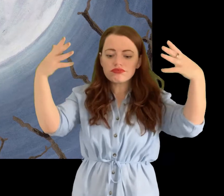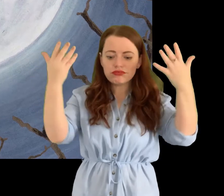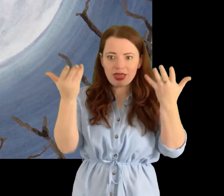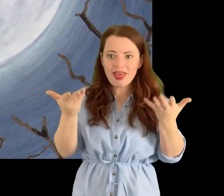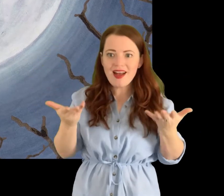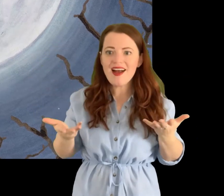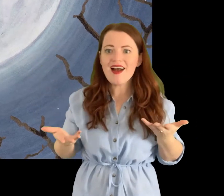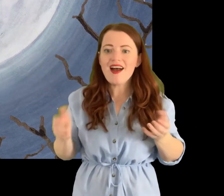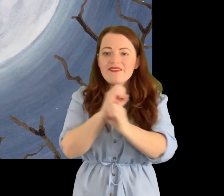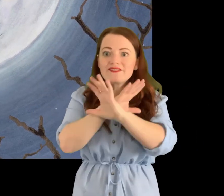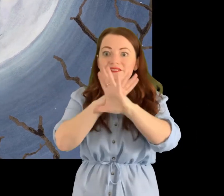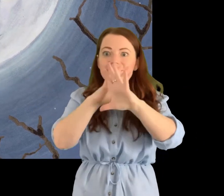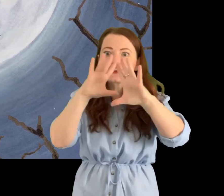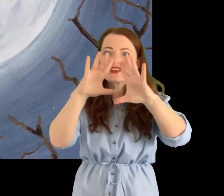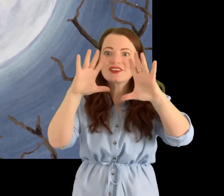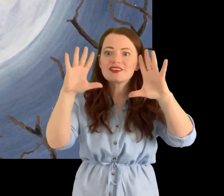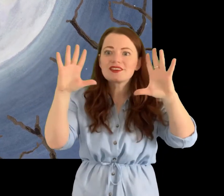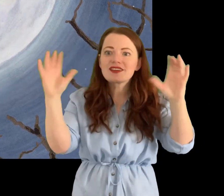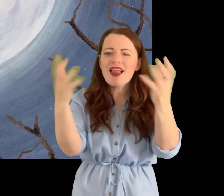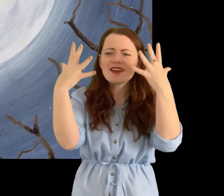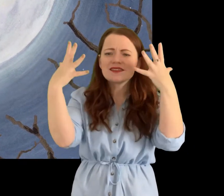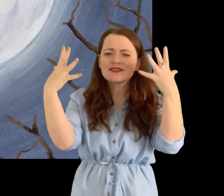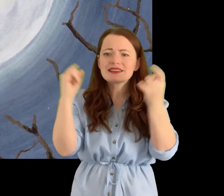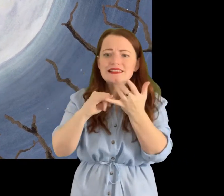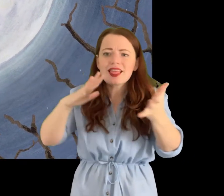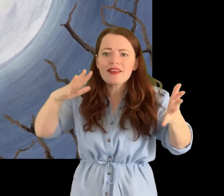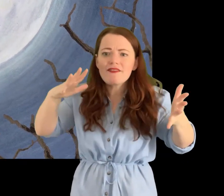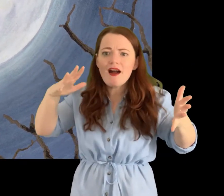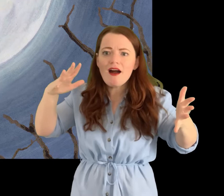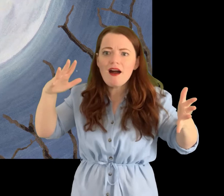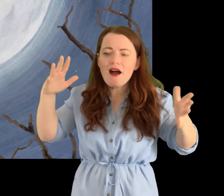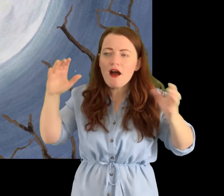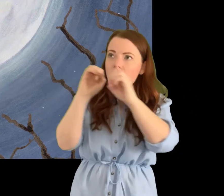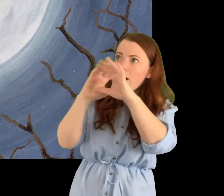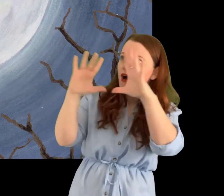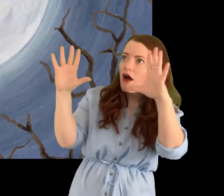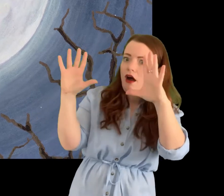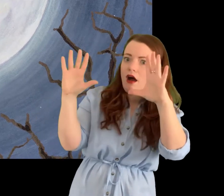Came a vision light and silver And it was a vision of their mother